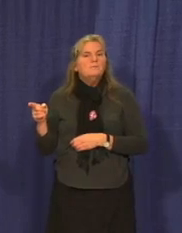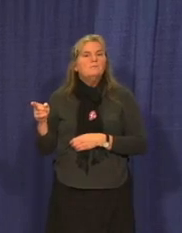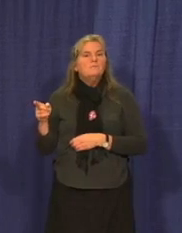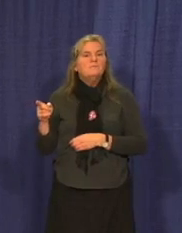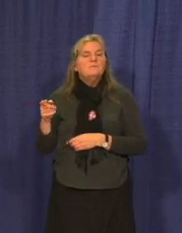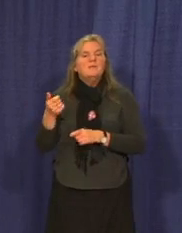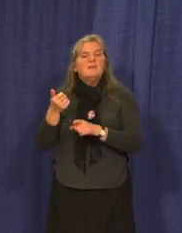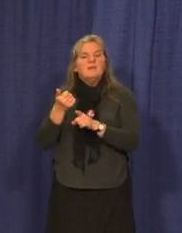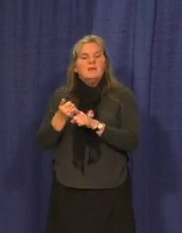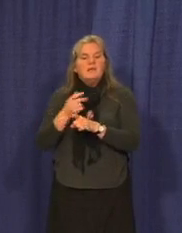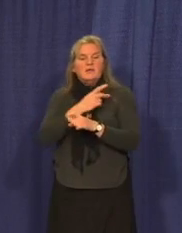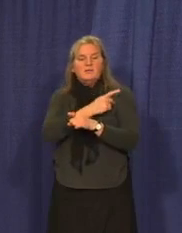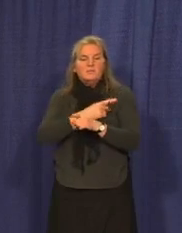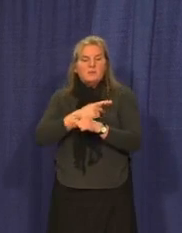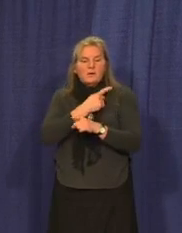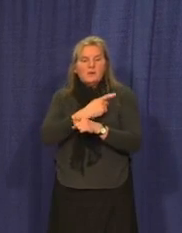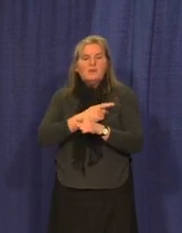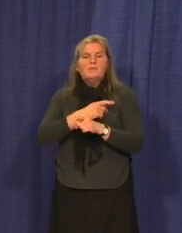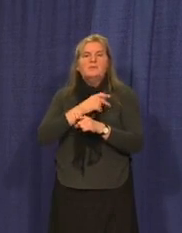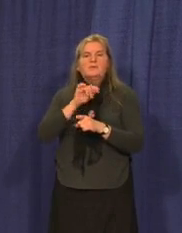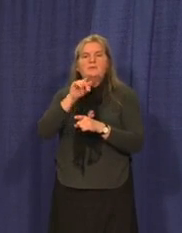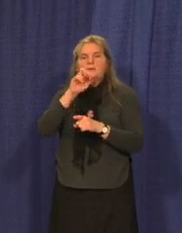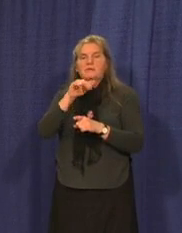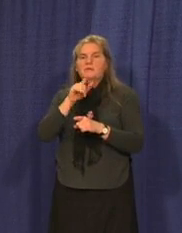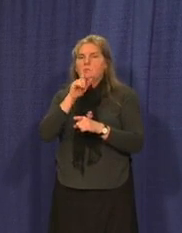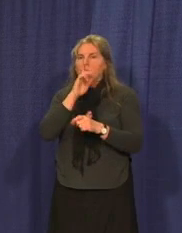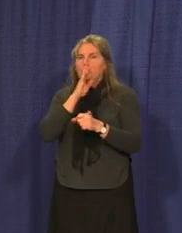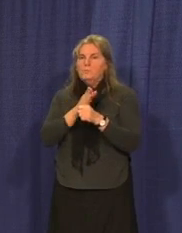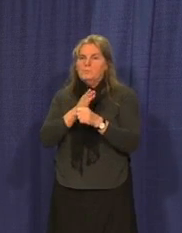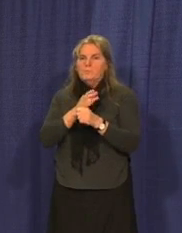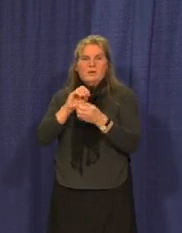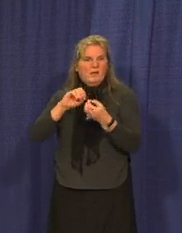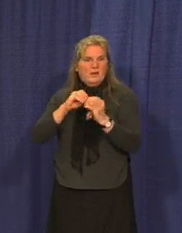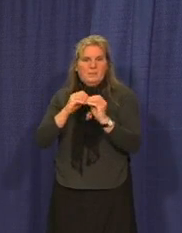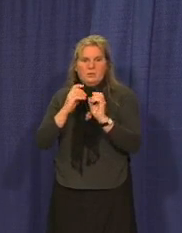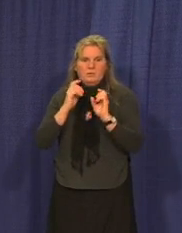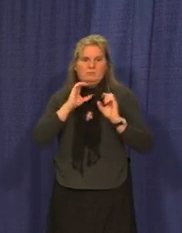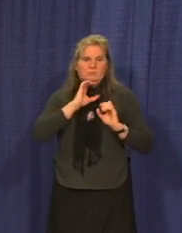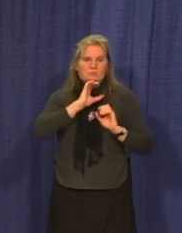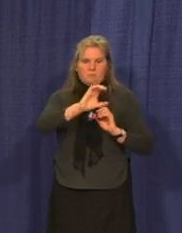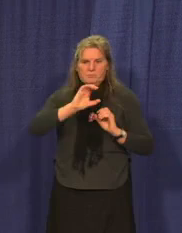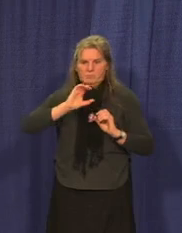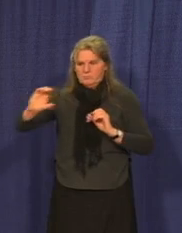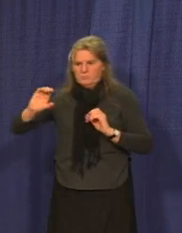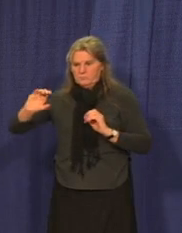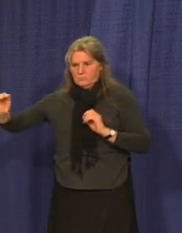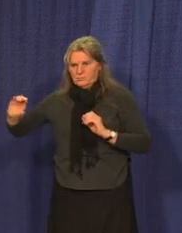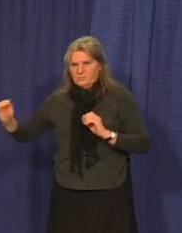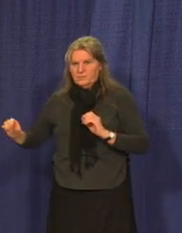So the quantities for province and territory has not been established yet. We are still and let their